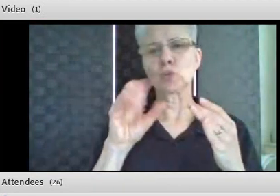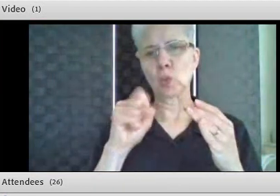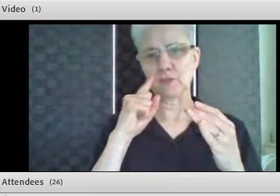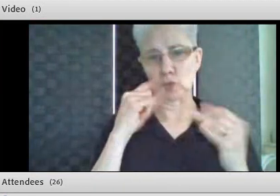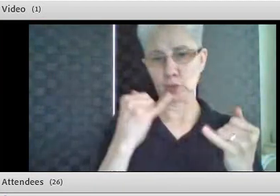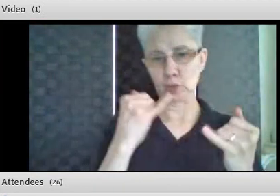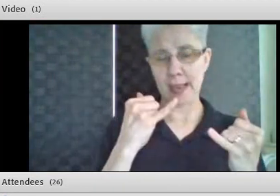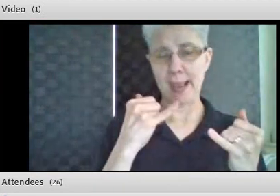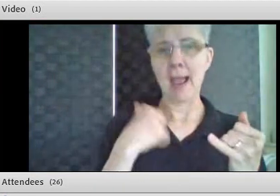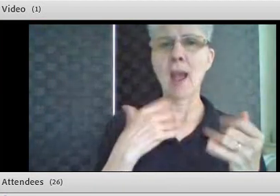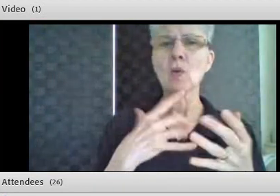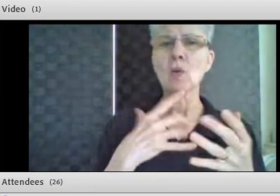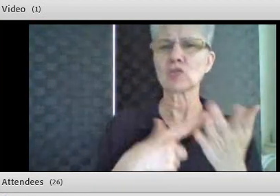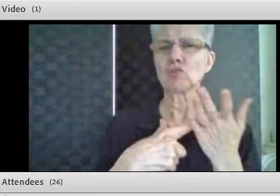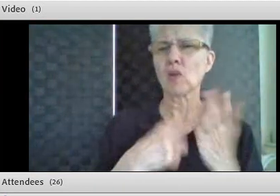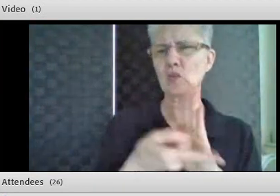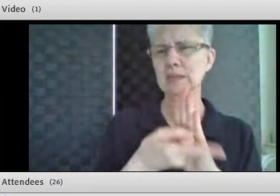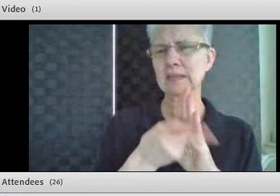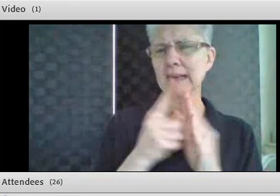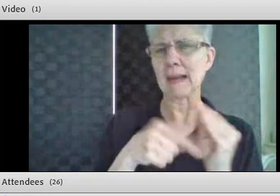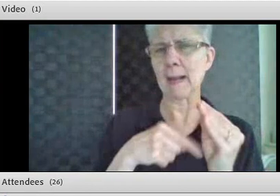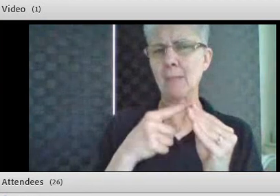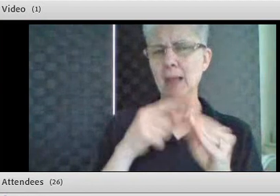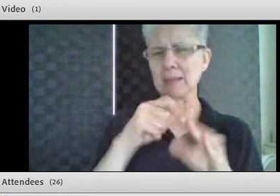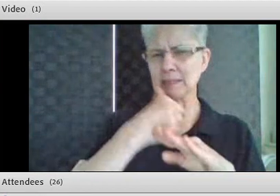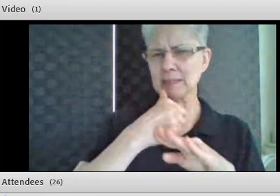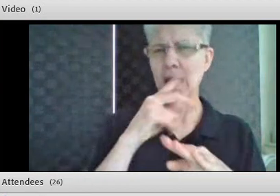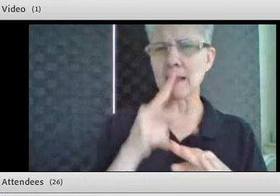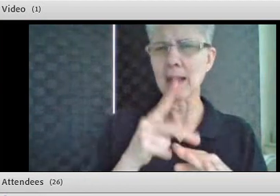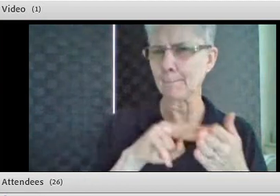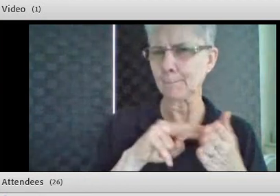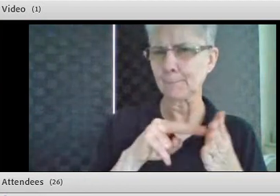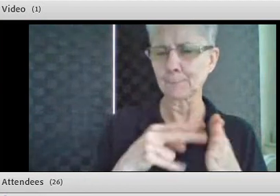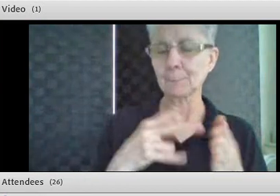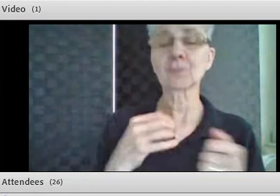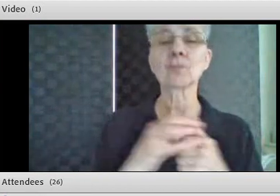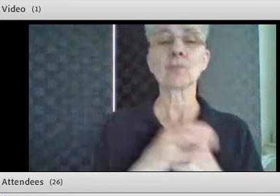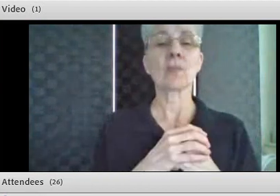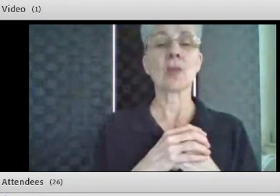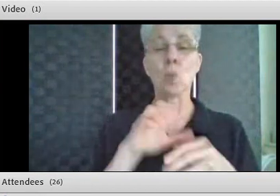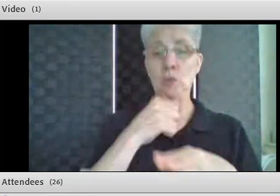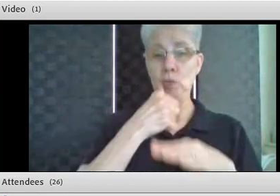Ryan: Okay, so before we get into our different technologies